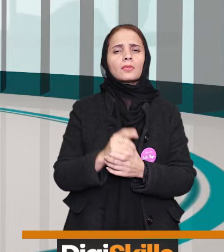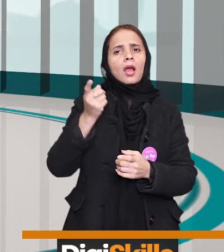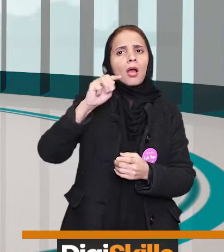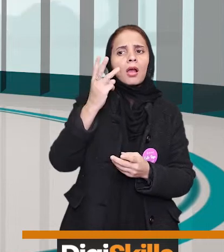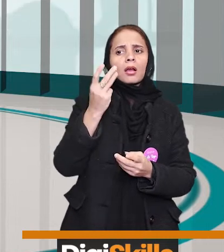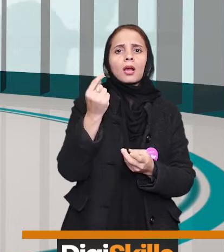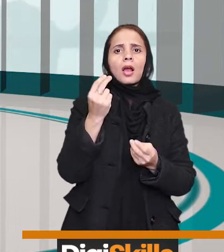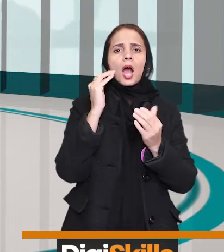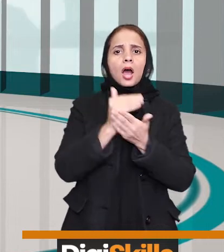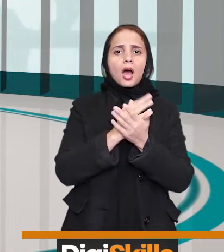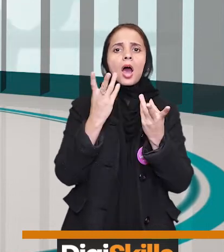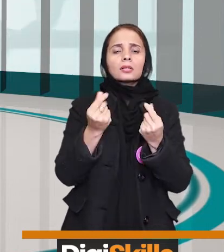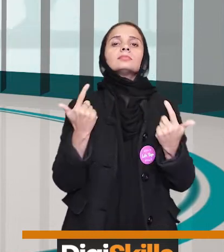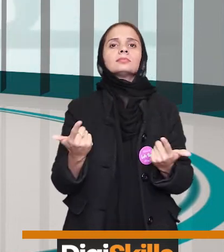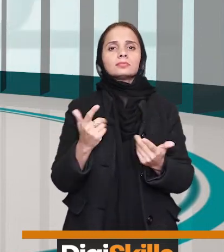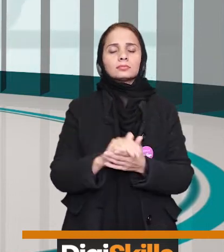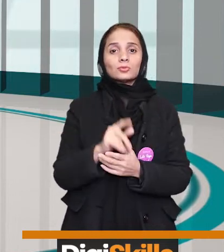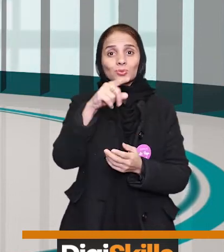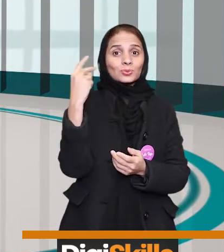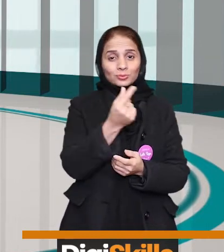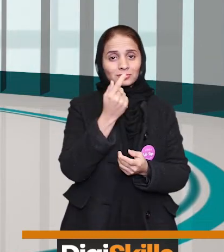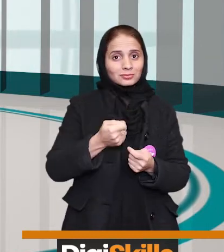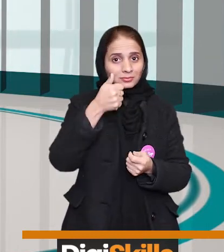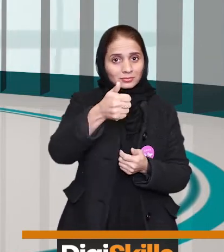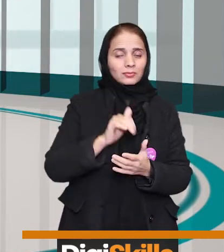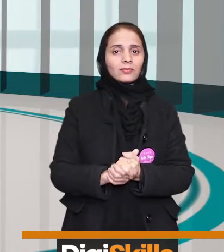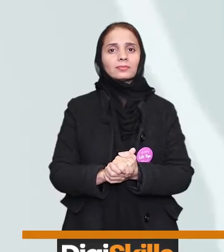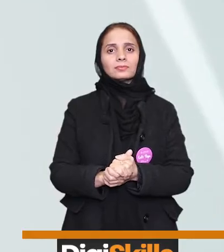and within 3 days, the work can be finished only when you will show urgency,